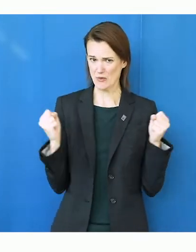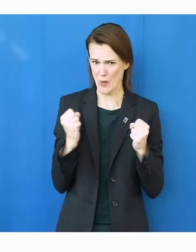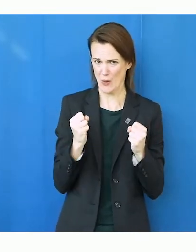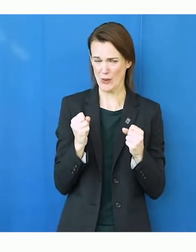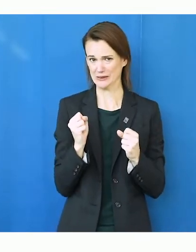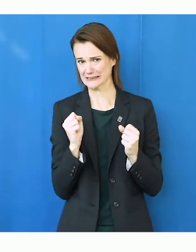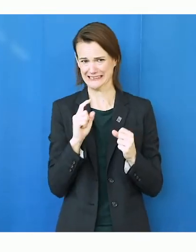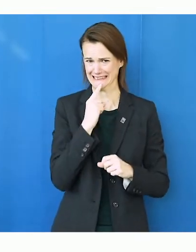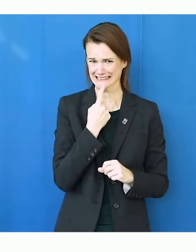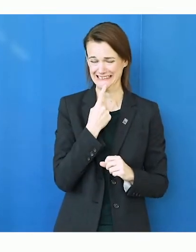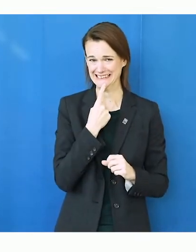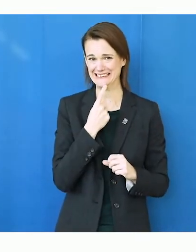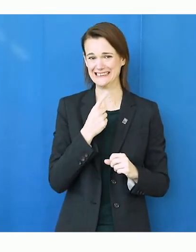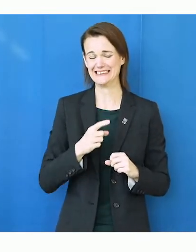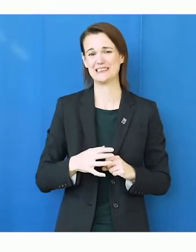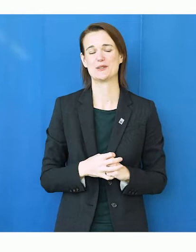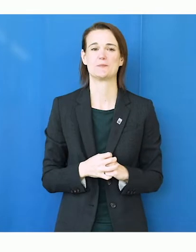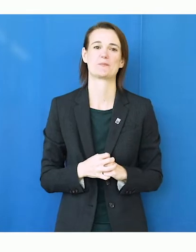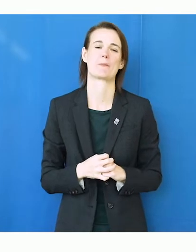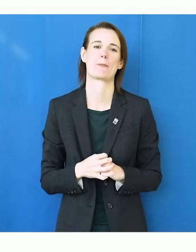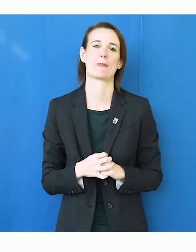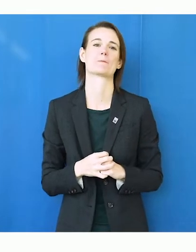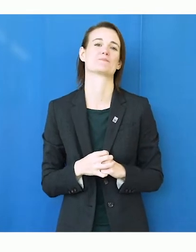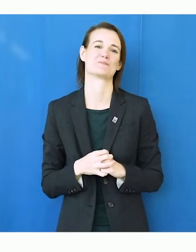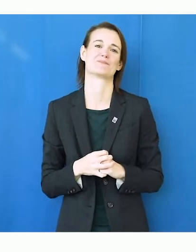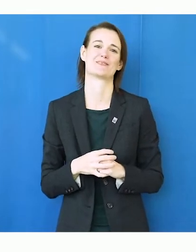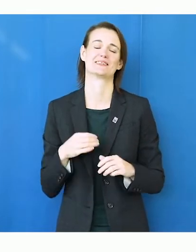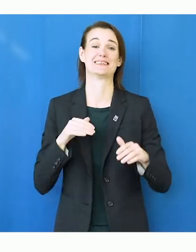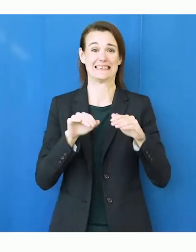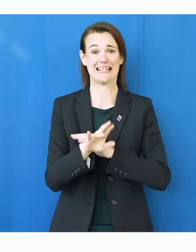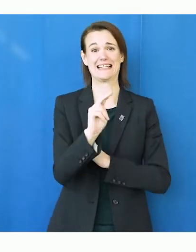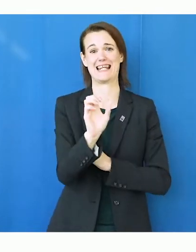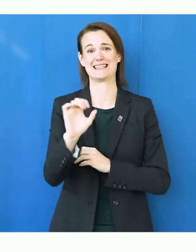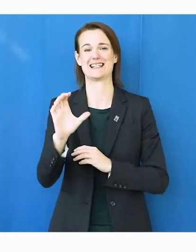I found my answers the moment I arrived in Nova Scotia. I felt welcomed and appreciated.